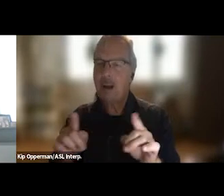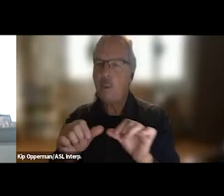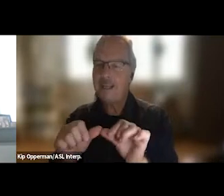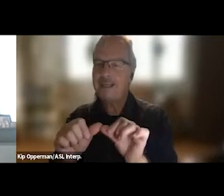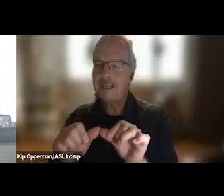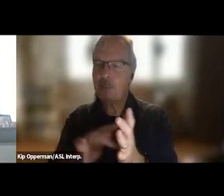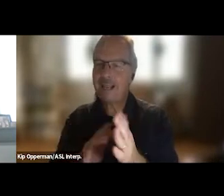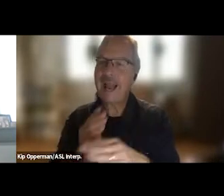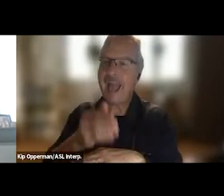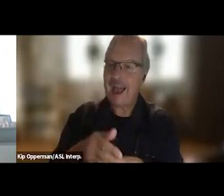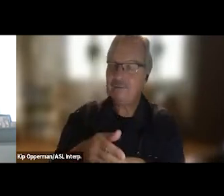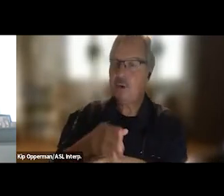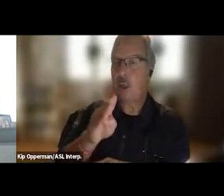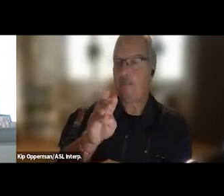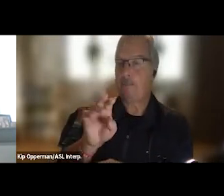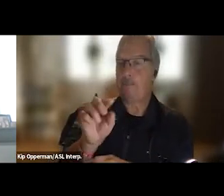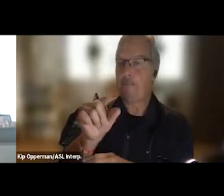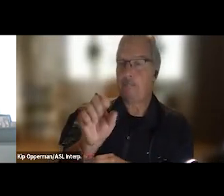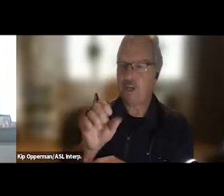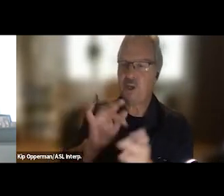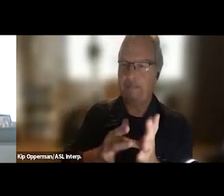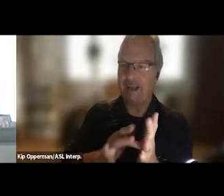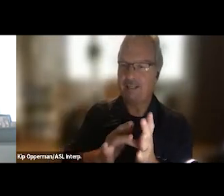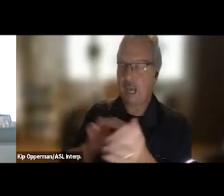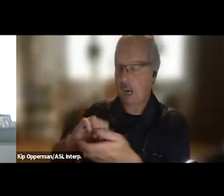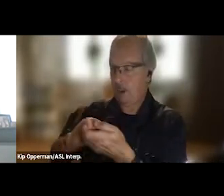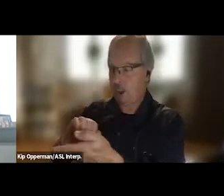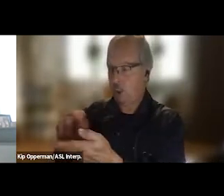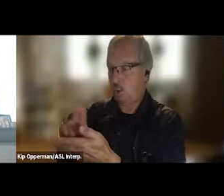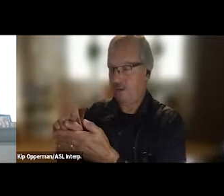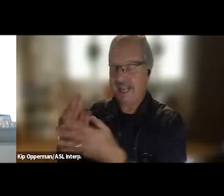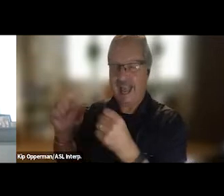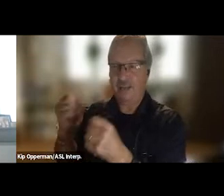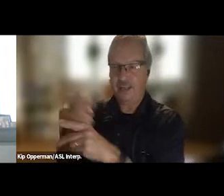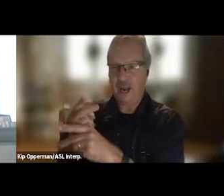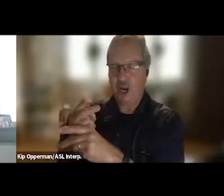after the bridge meds. Our partner, Cooper University Health Care screen all of our MAT patients